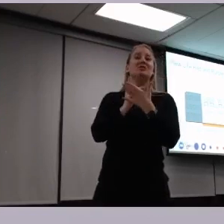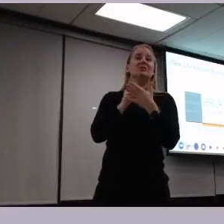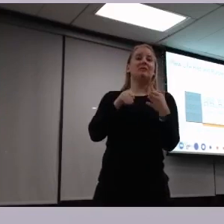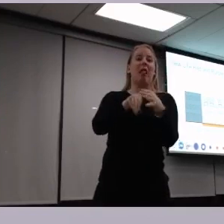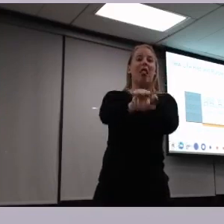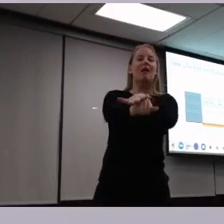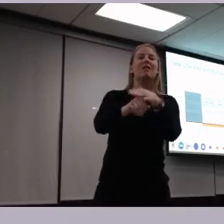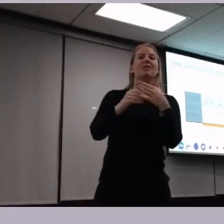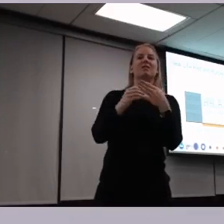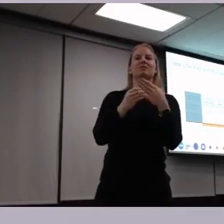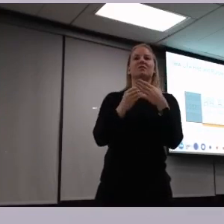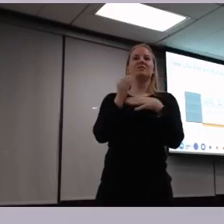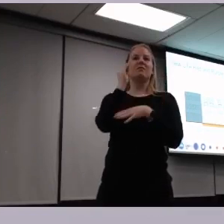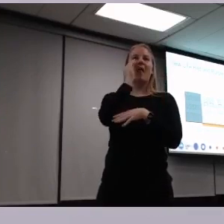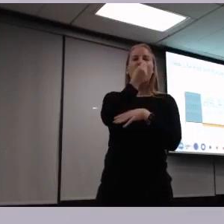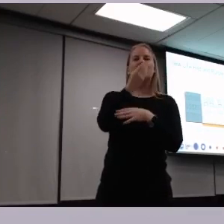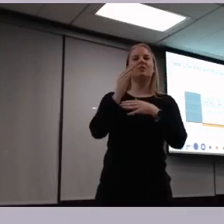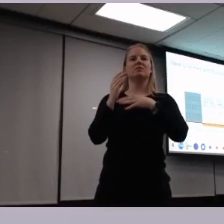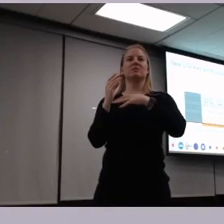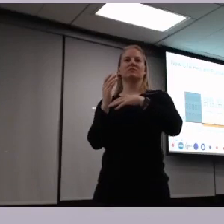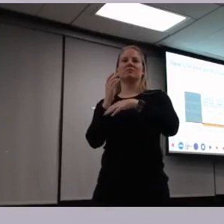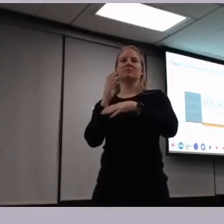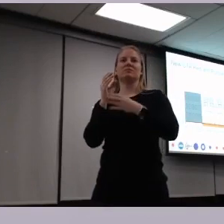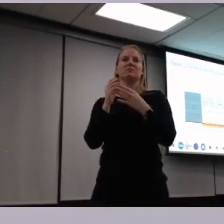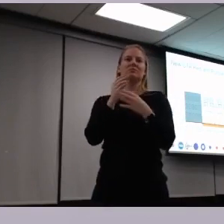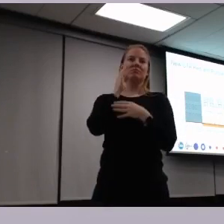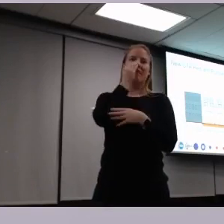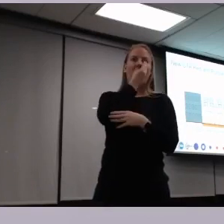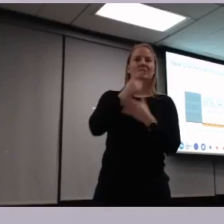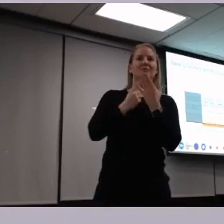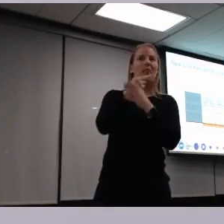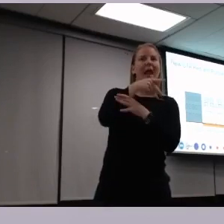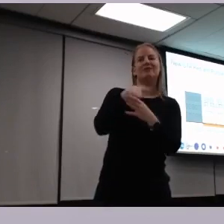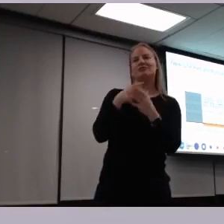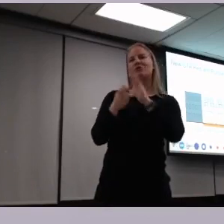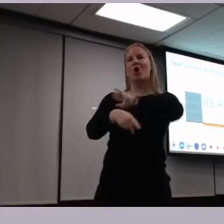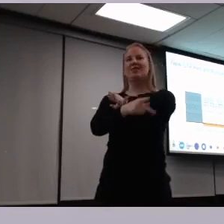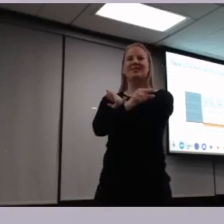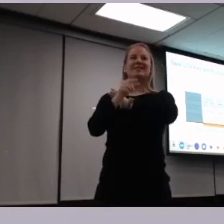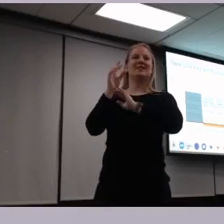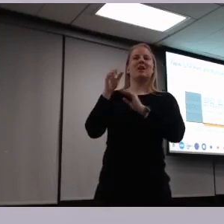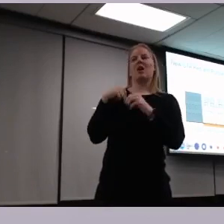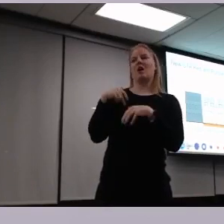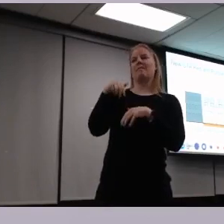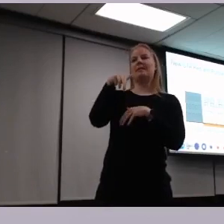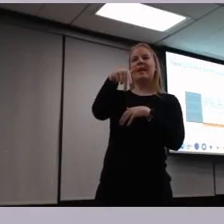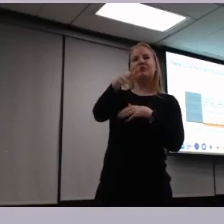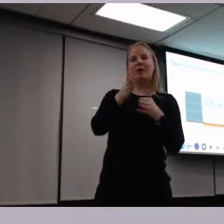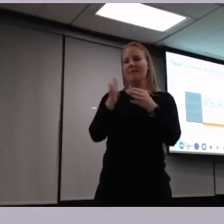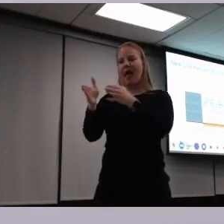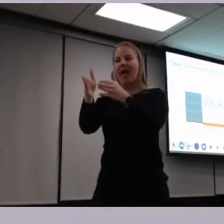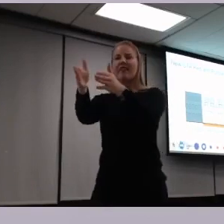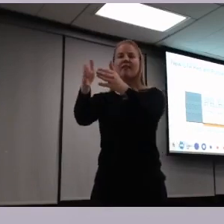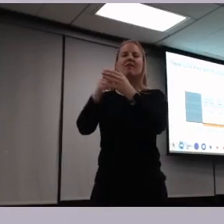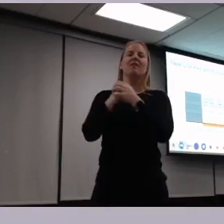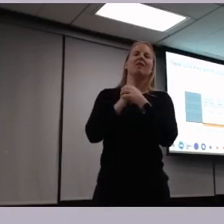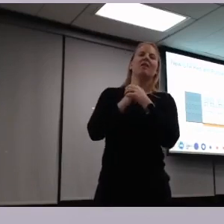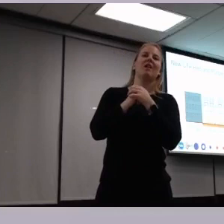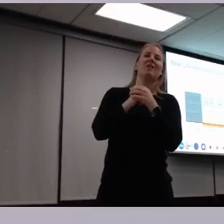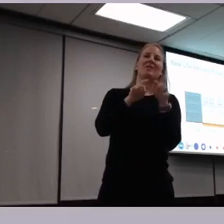to start to define the circulation paths for pedestrian and vehicular, as well as start to influence the design of the lighting